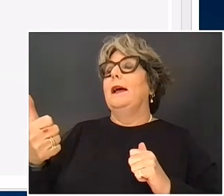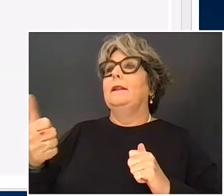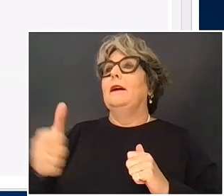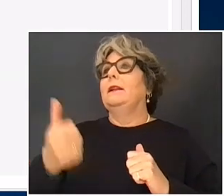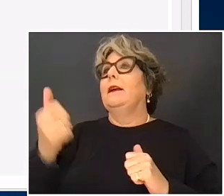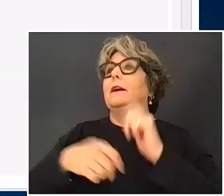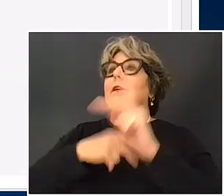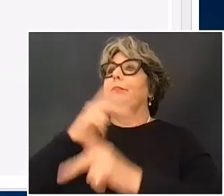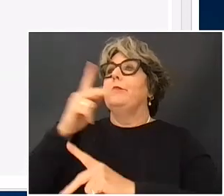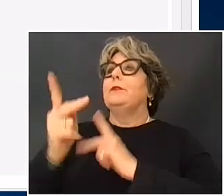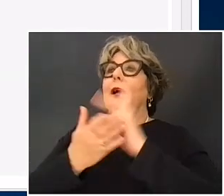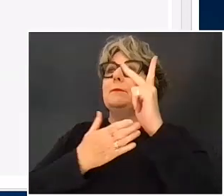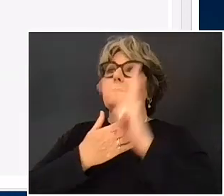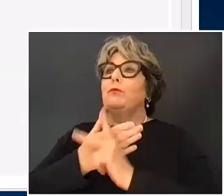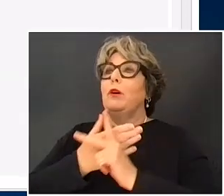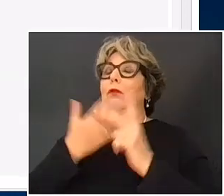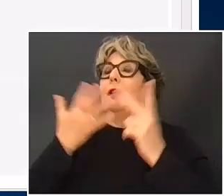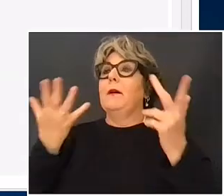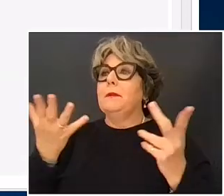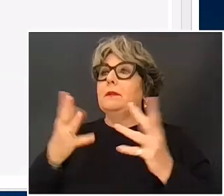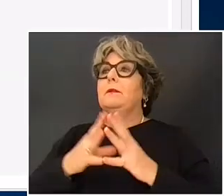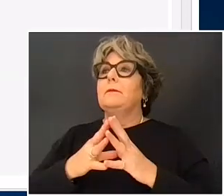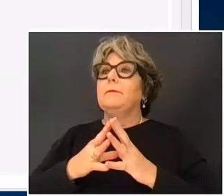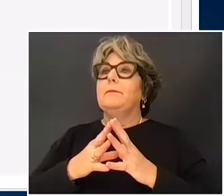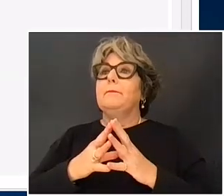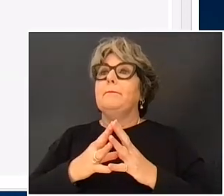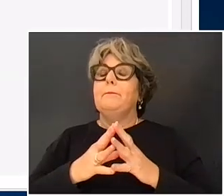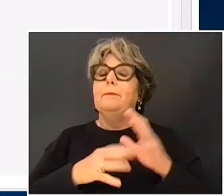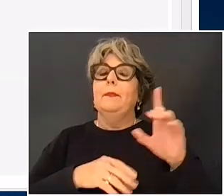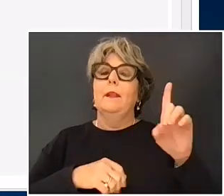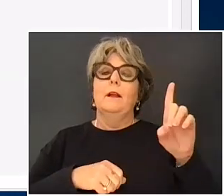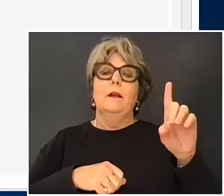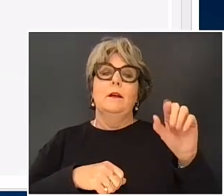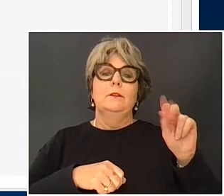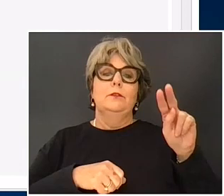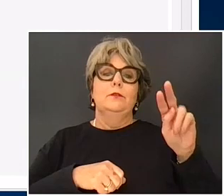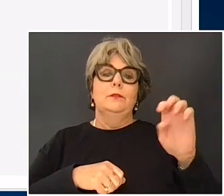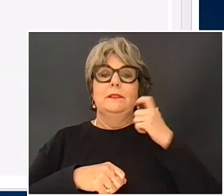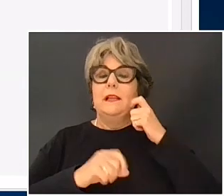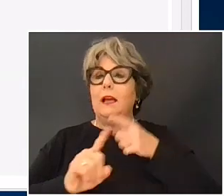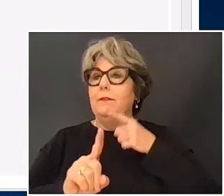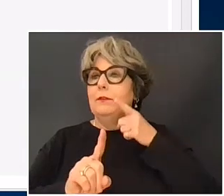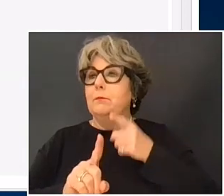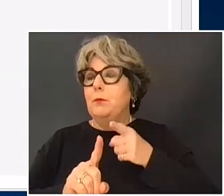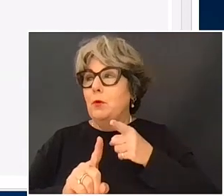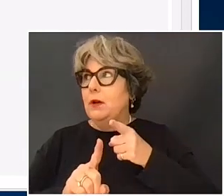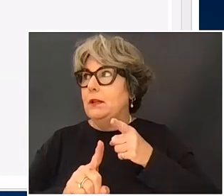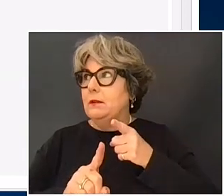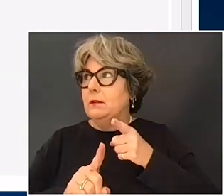Right. So I think to Dave's last point, it's not to- if your state has authorized